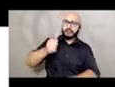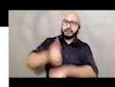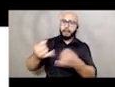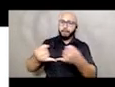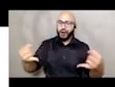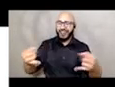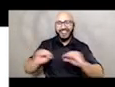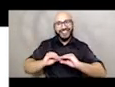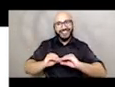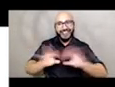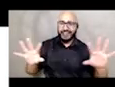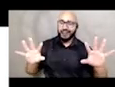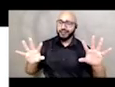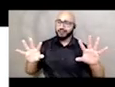and if you have to, it's OK to remind people.